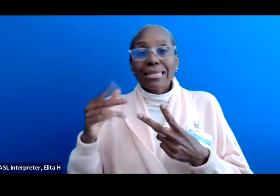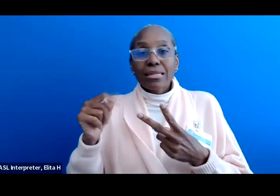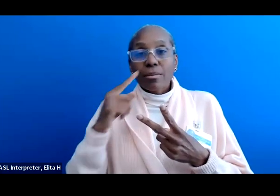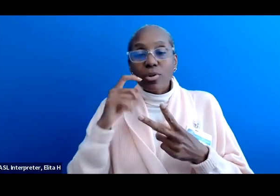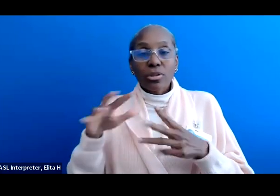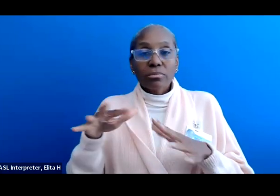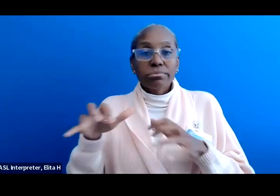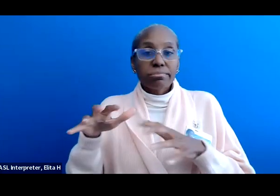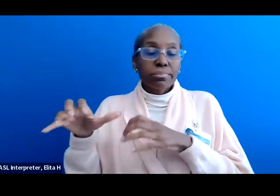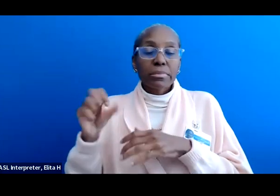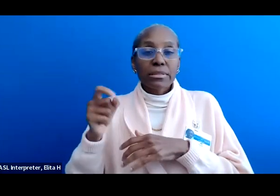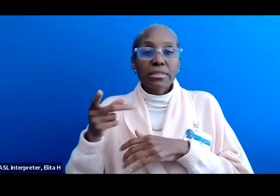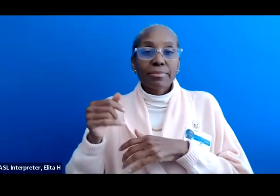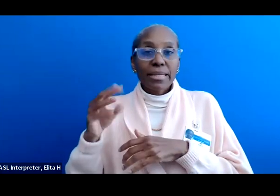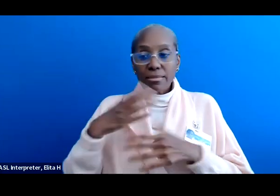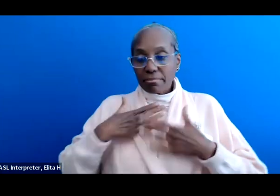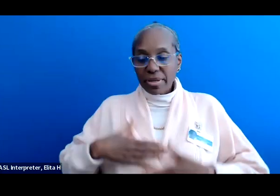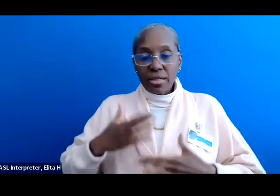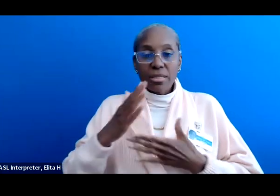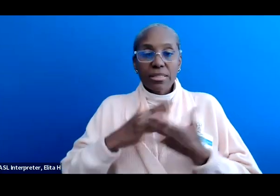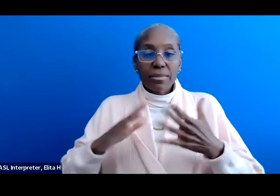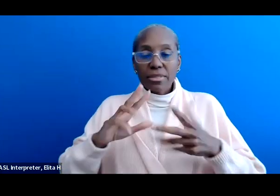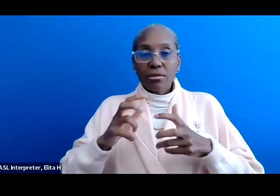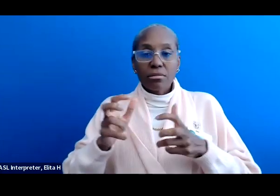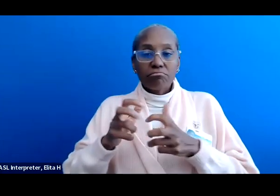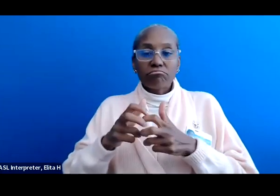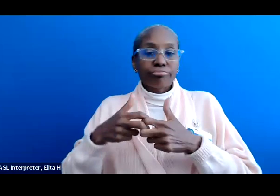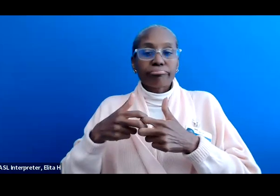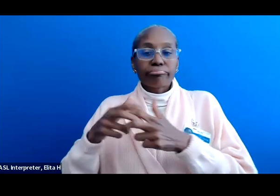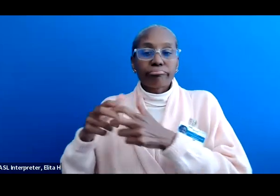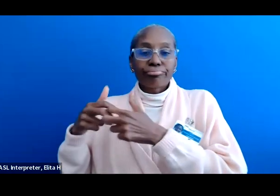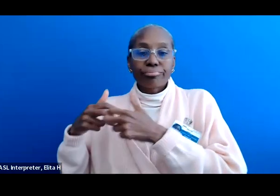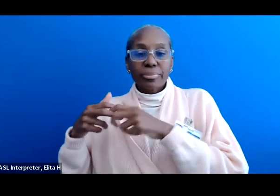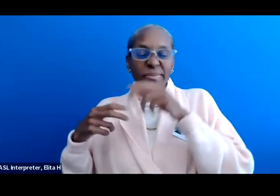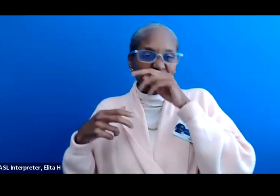Some parts of my body is beginning to lock up. It's time to pay attention to that.